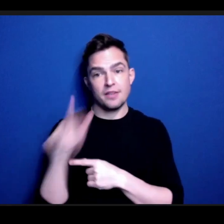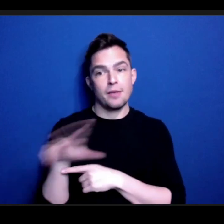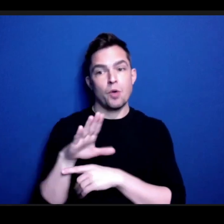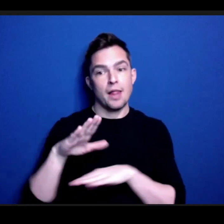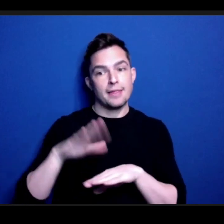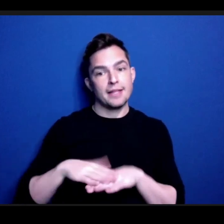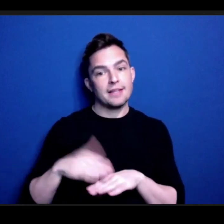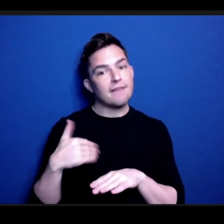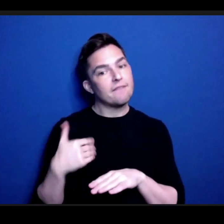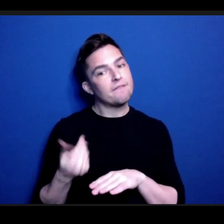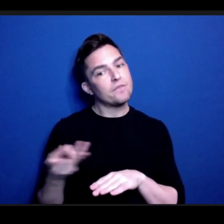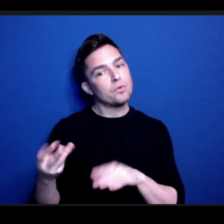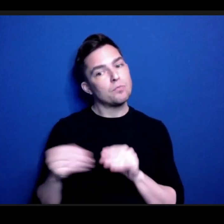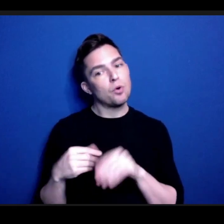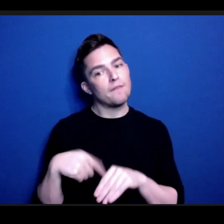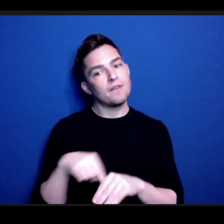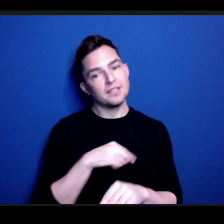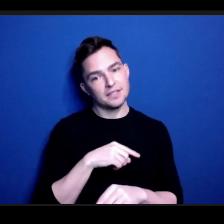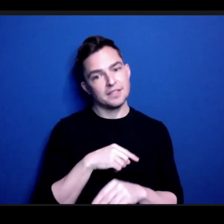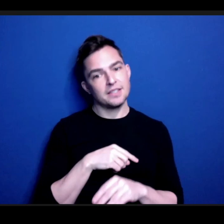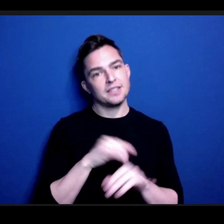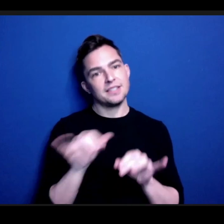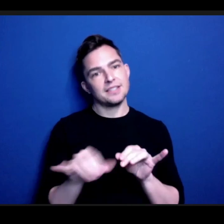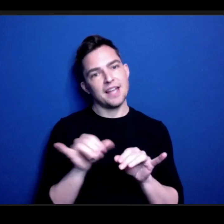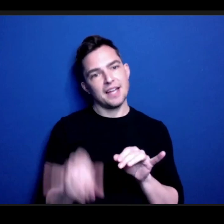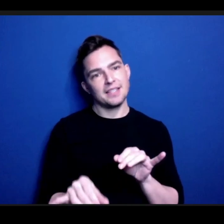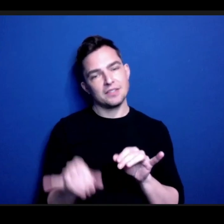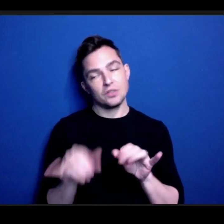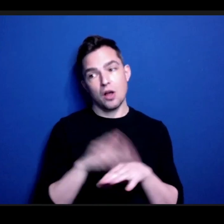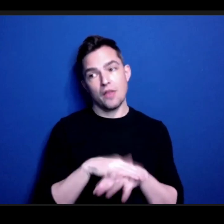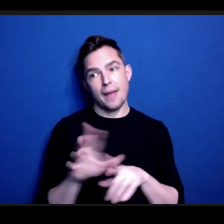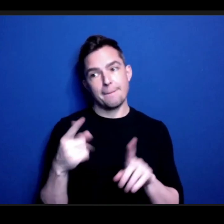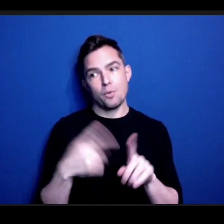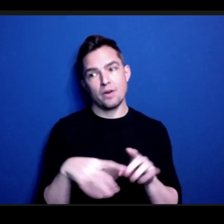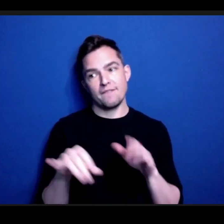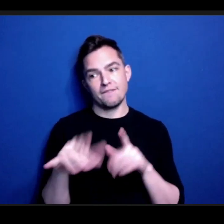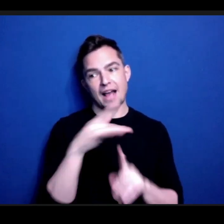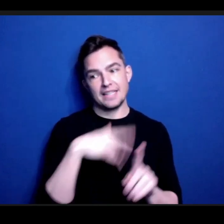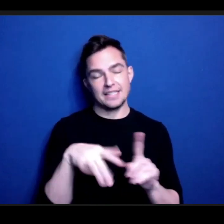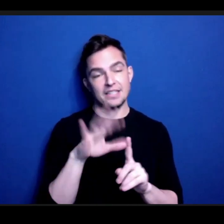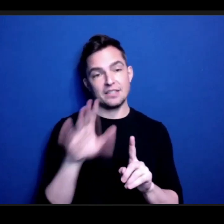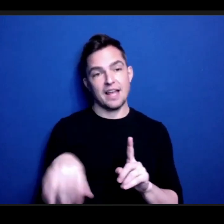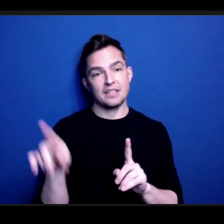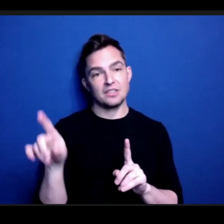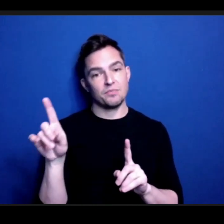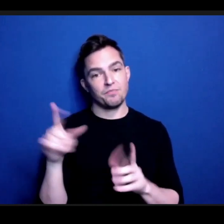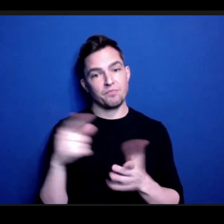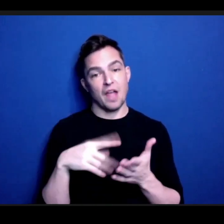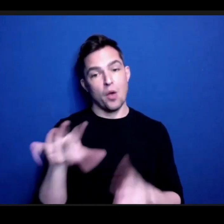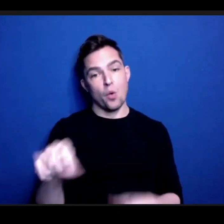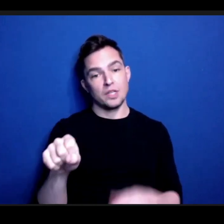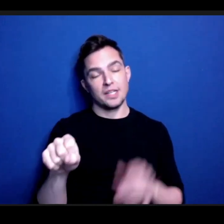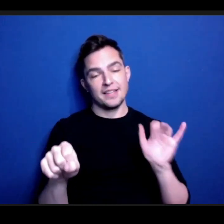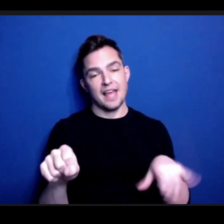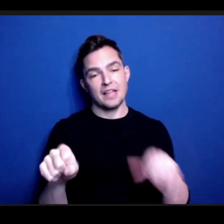a few more of us hanging around. So on that point of isolation, that's what I hold on to is the promise of the future.